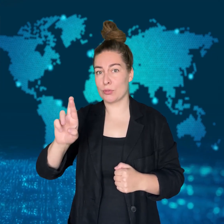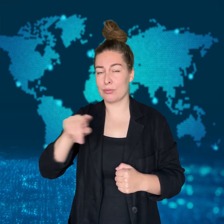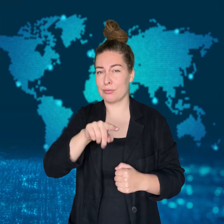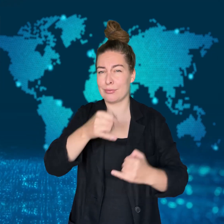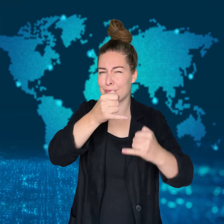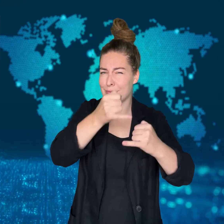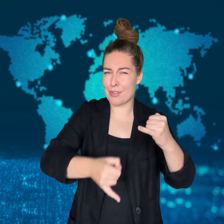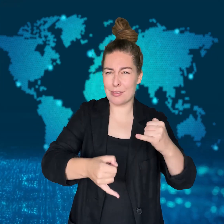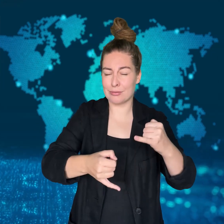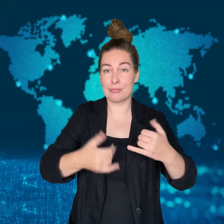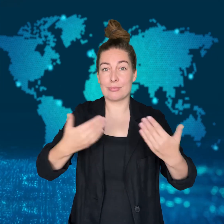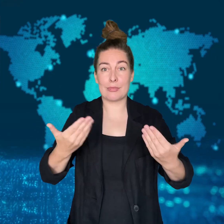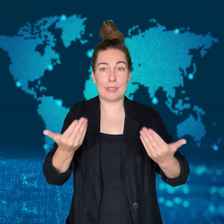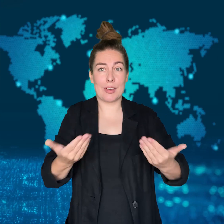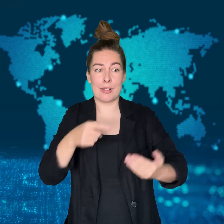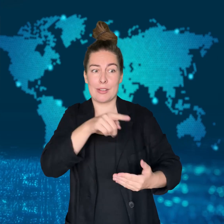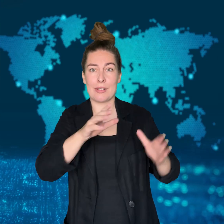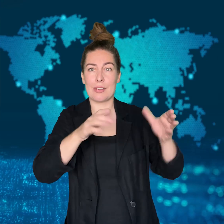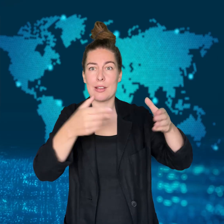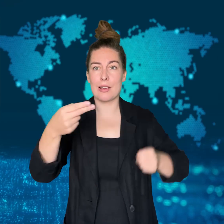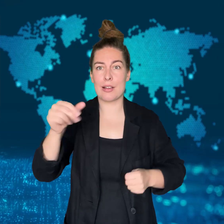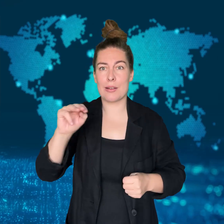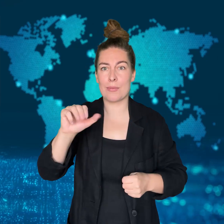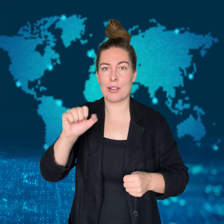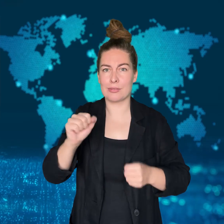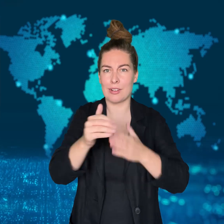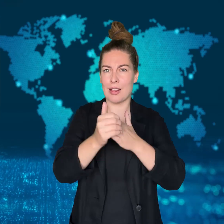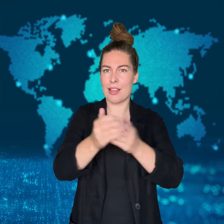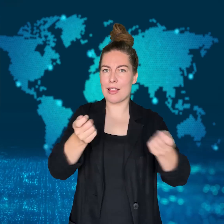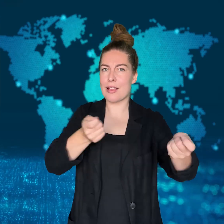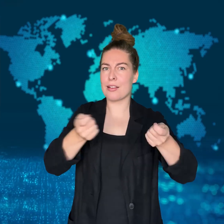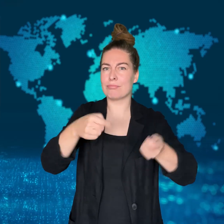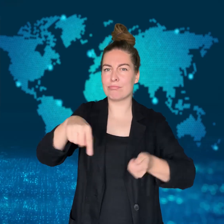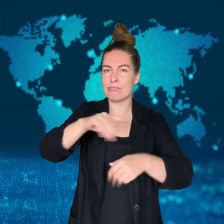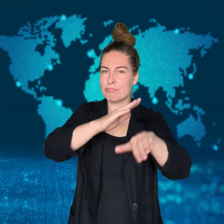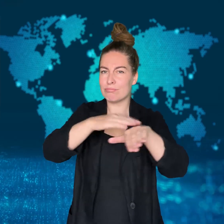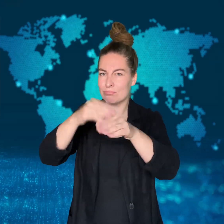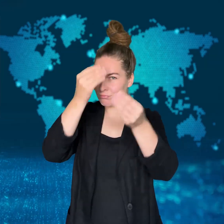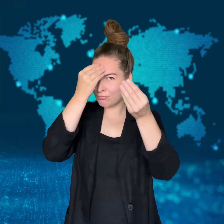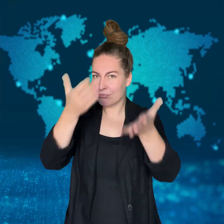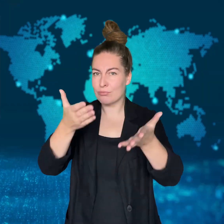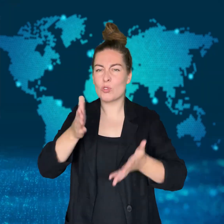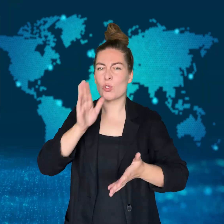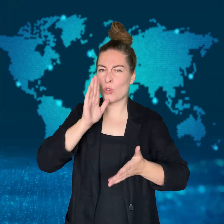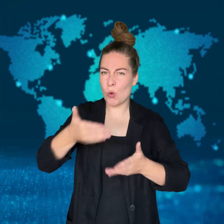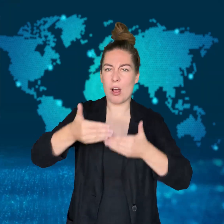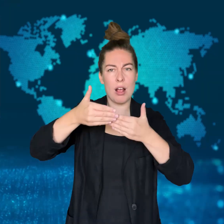the West Bank and Jerusalem.